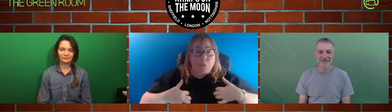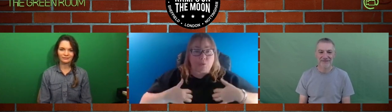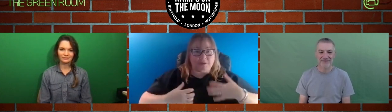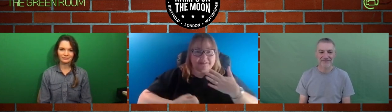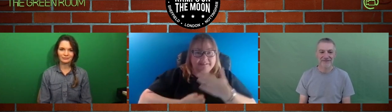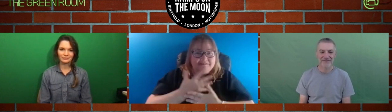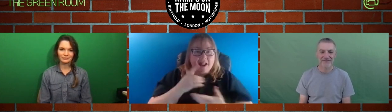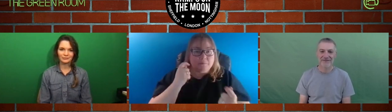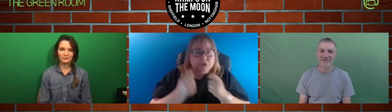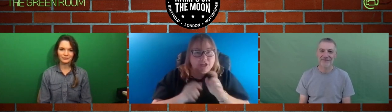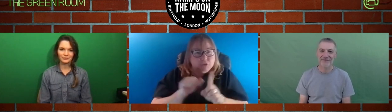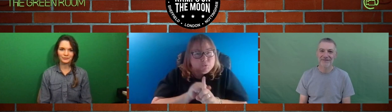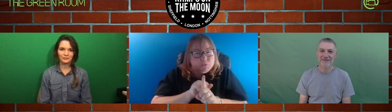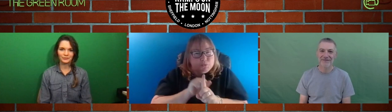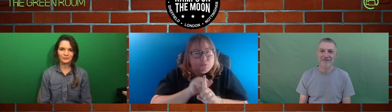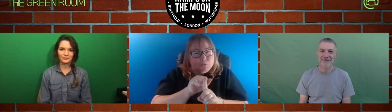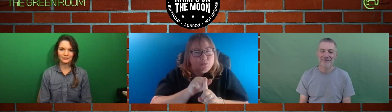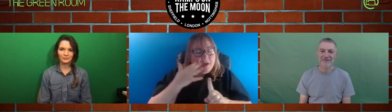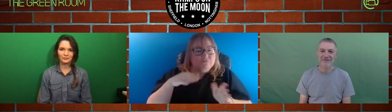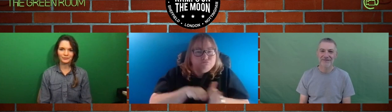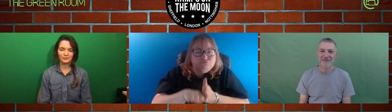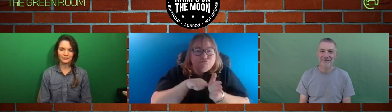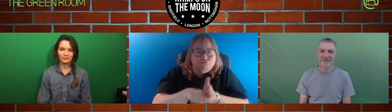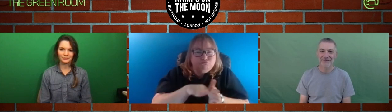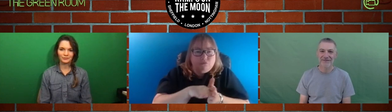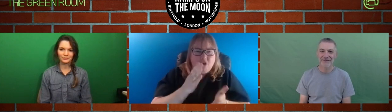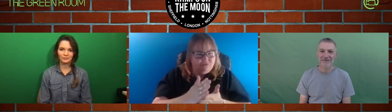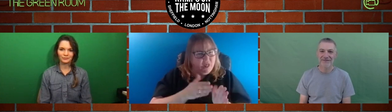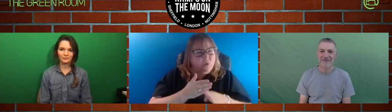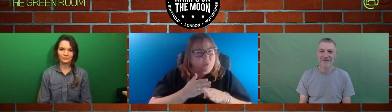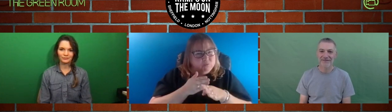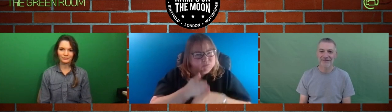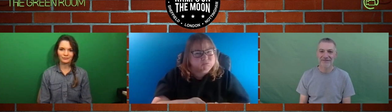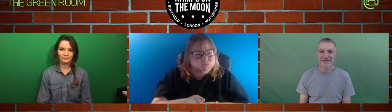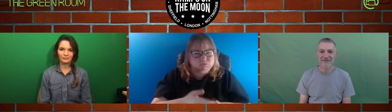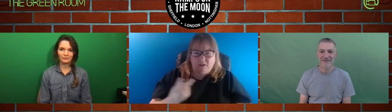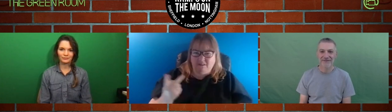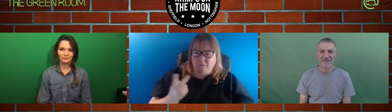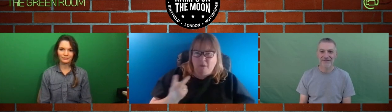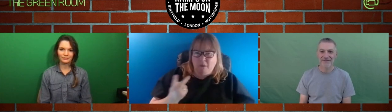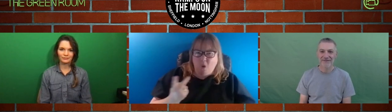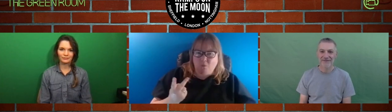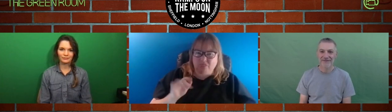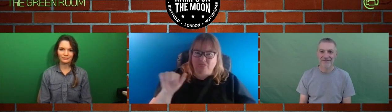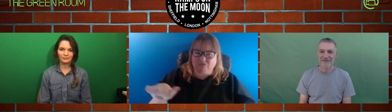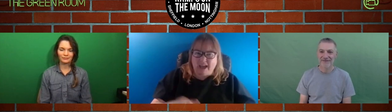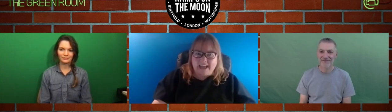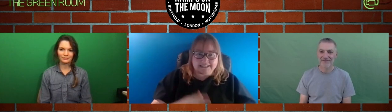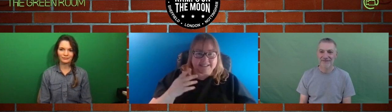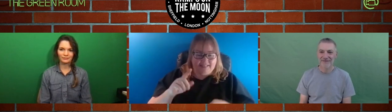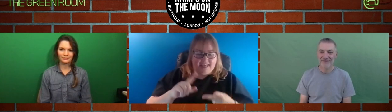which it should be but that was a lot of hard work wasn't it for us to do. When we came back the second time around